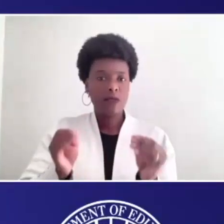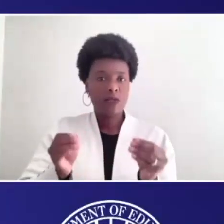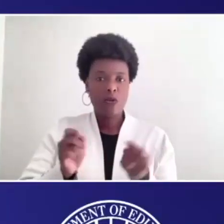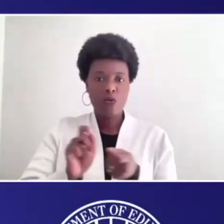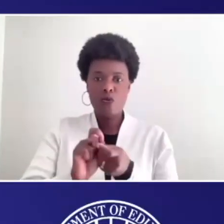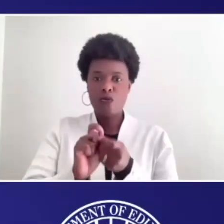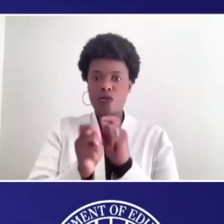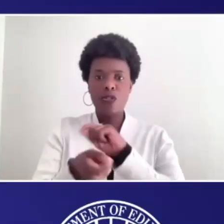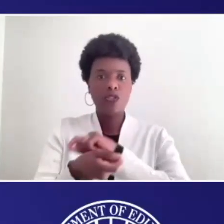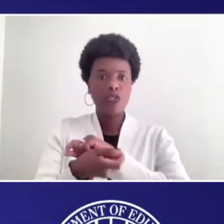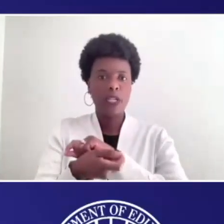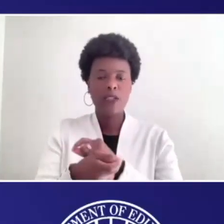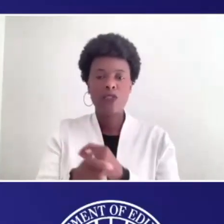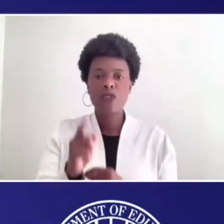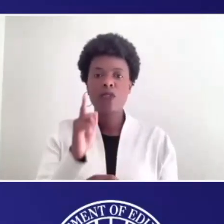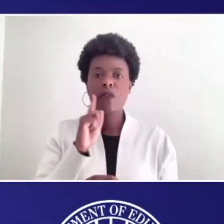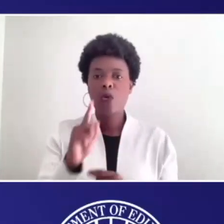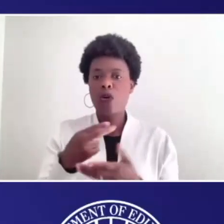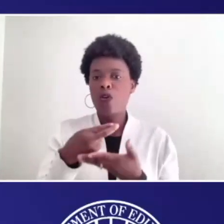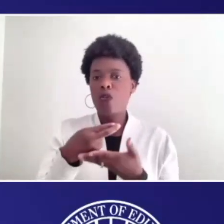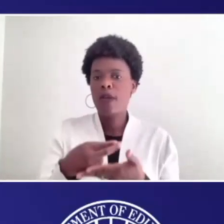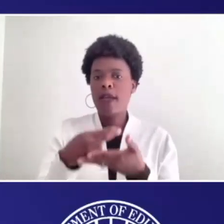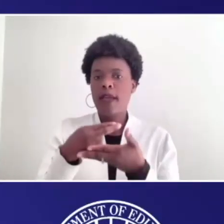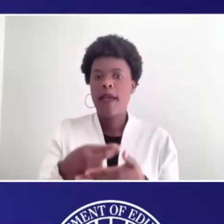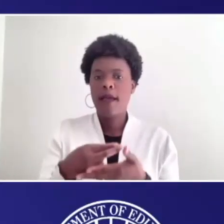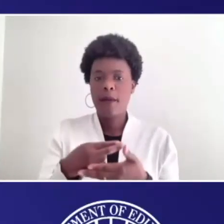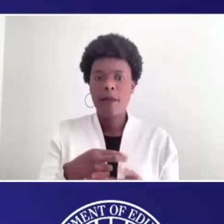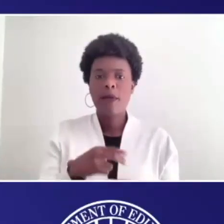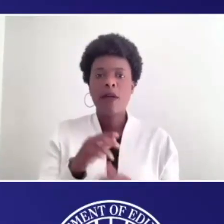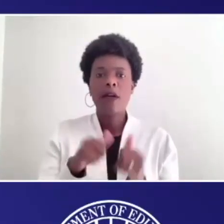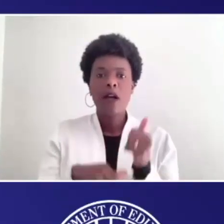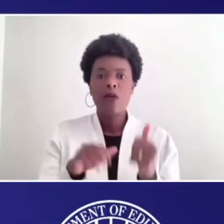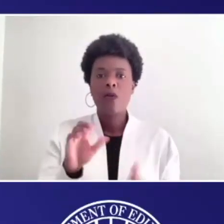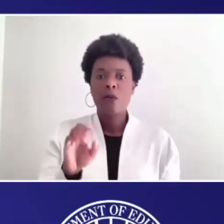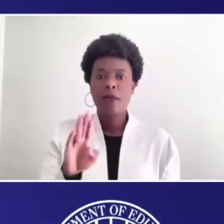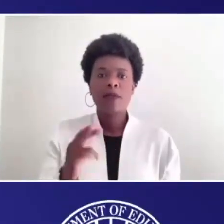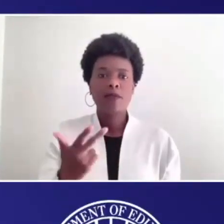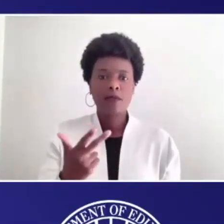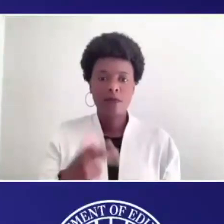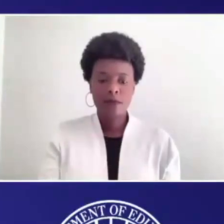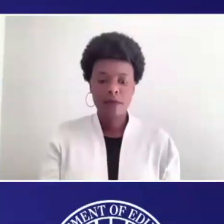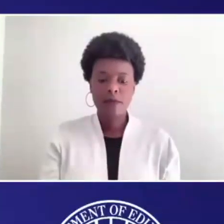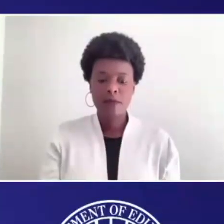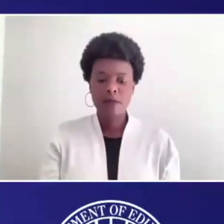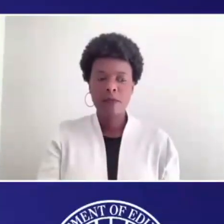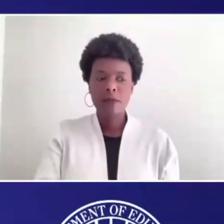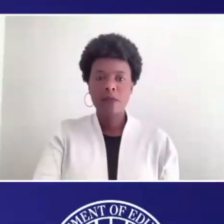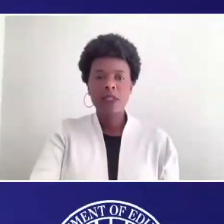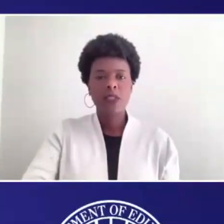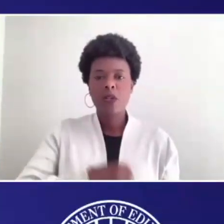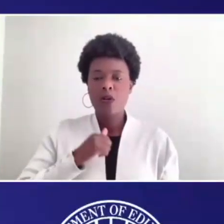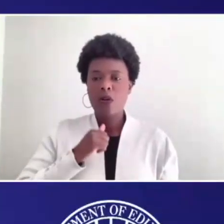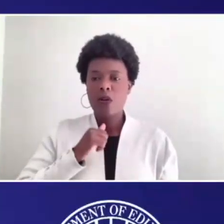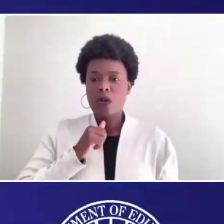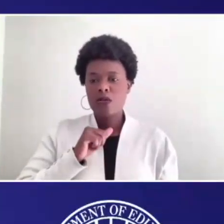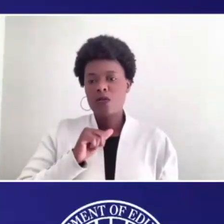for any kind of rehabilitation changes under OBBB, so we are not able to make those changes at this time.